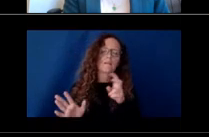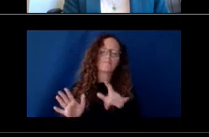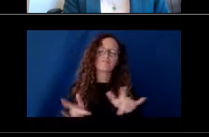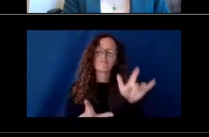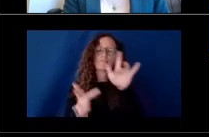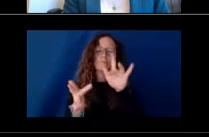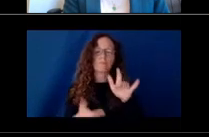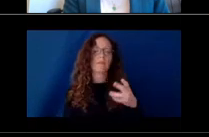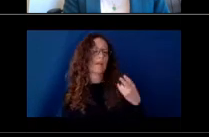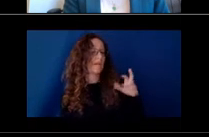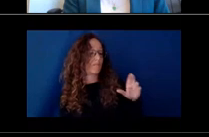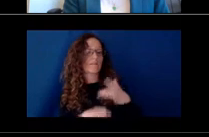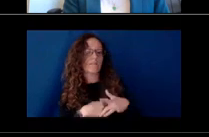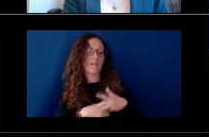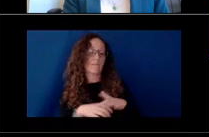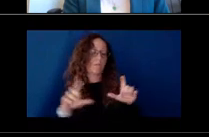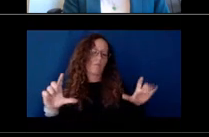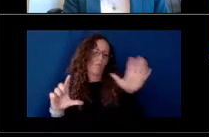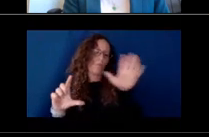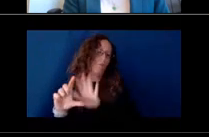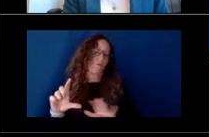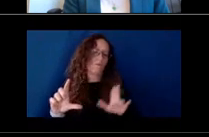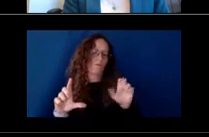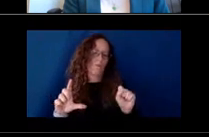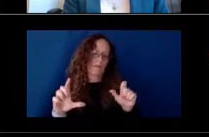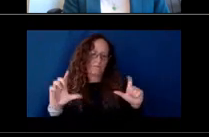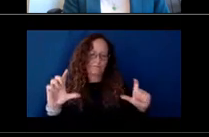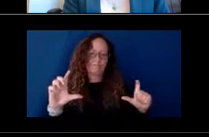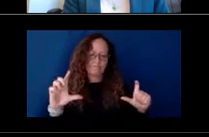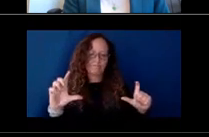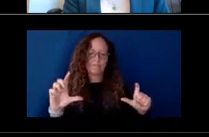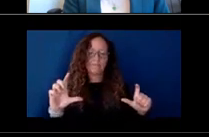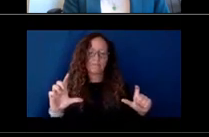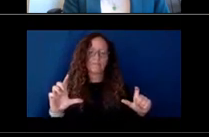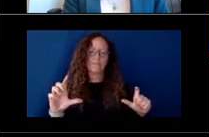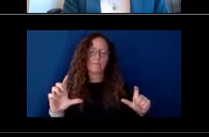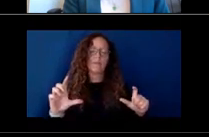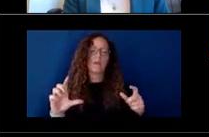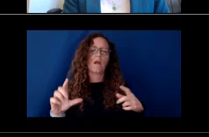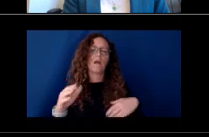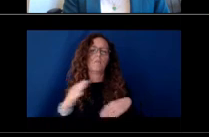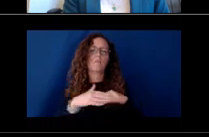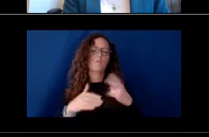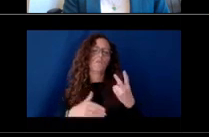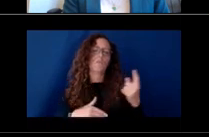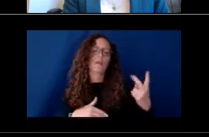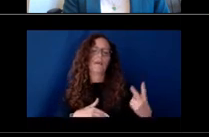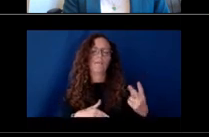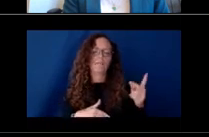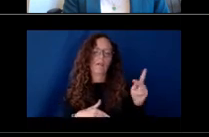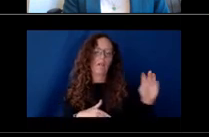a 2.5 kilometer resolution, so there is HeatRisk data available everywhere. So you can just put